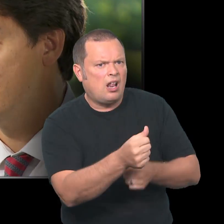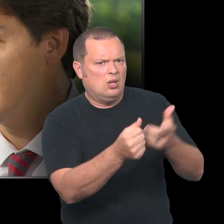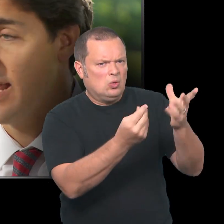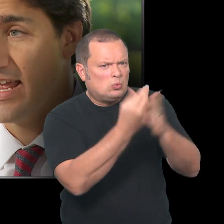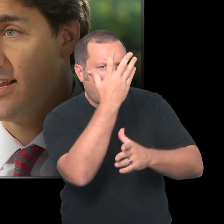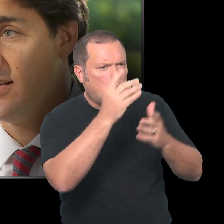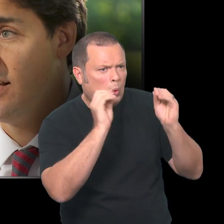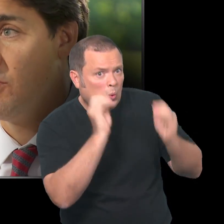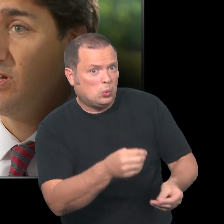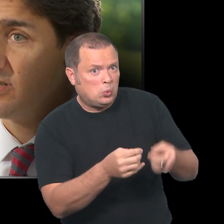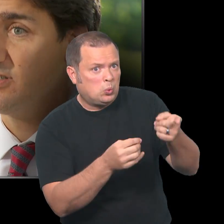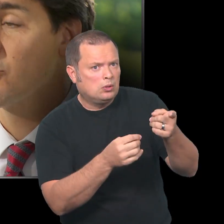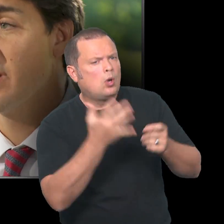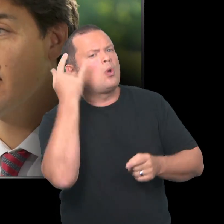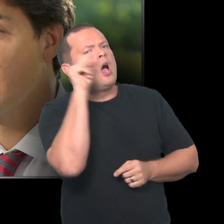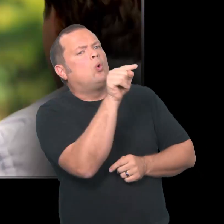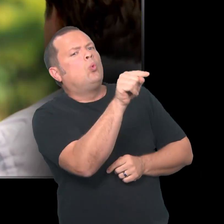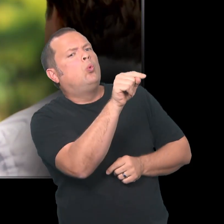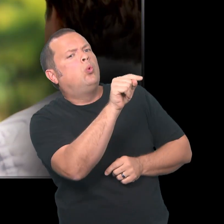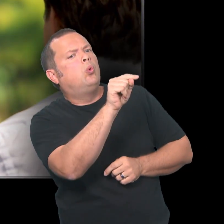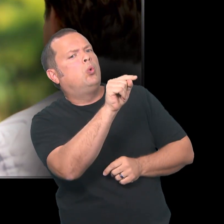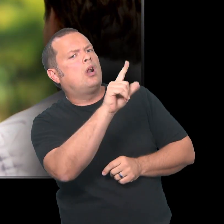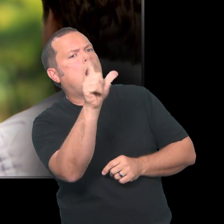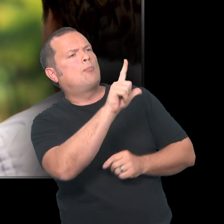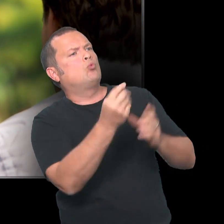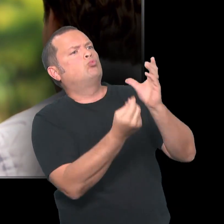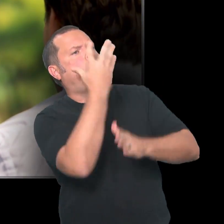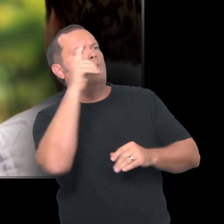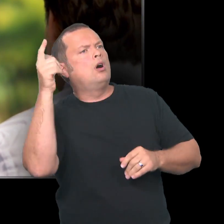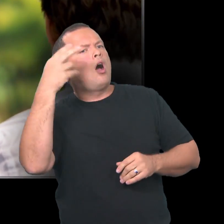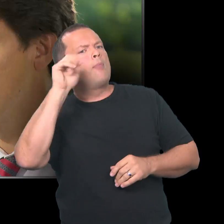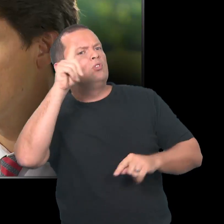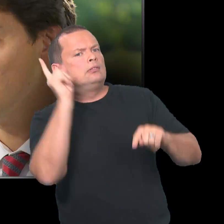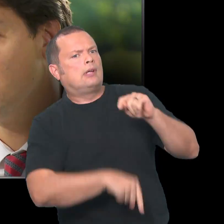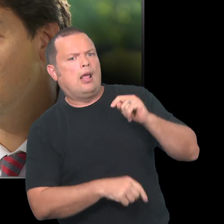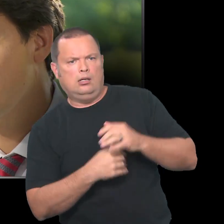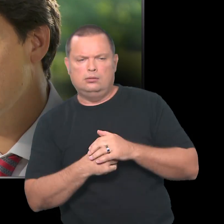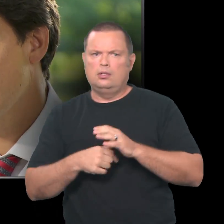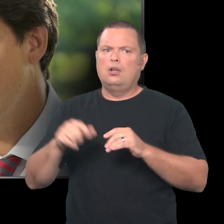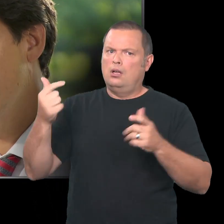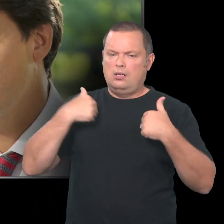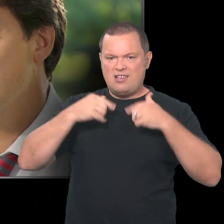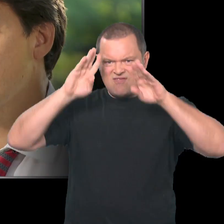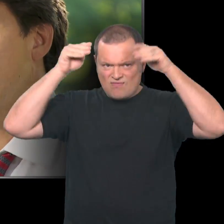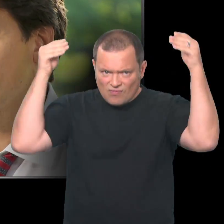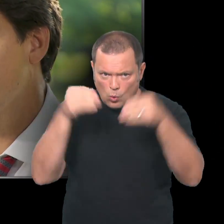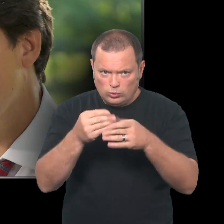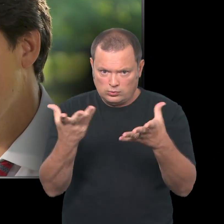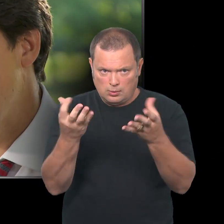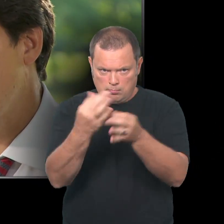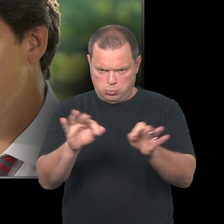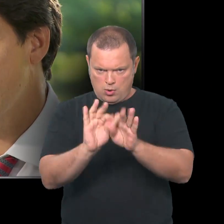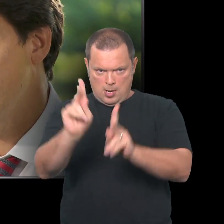of tens of billions of dollars. Mhm. That created no growth? And-- Why would yours create growth if his couldn't? It didn't create--